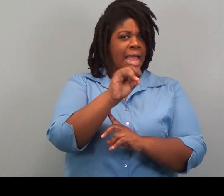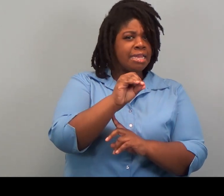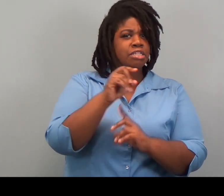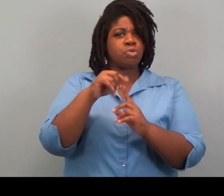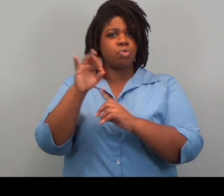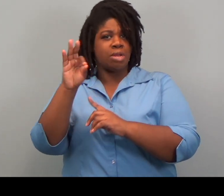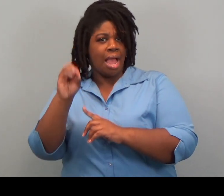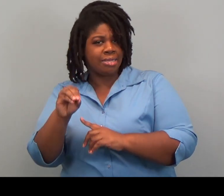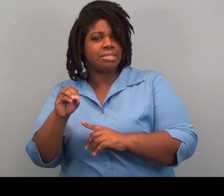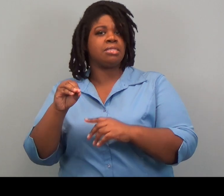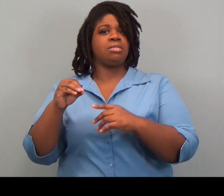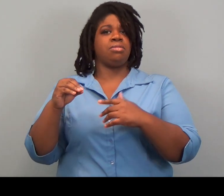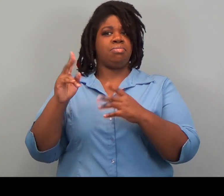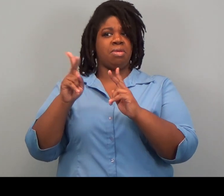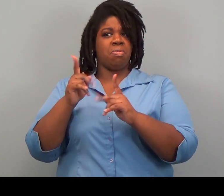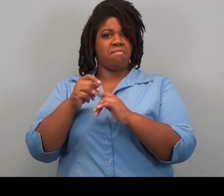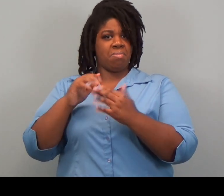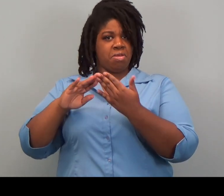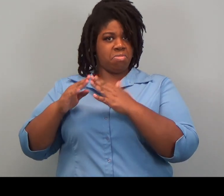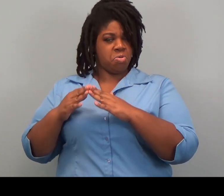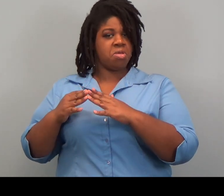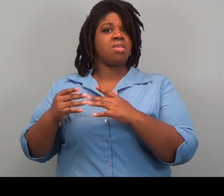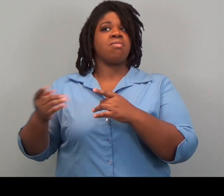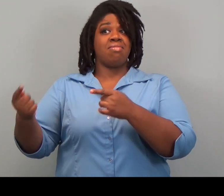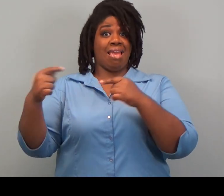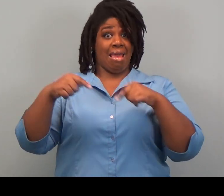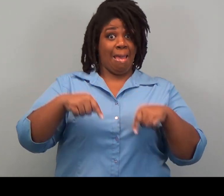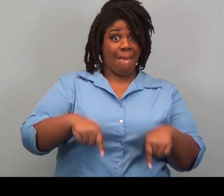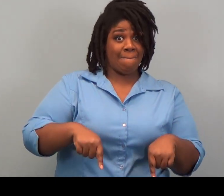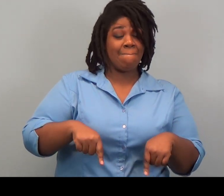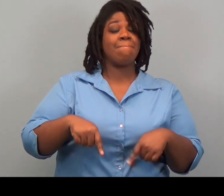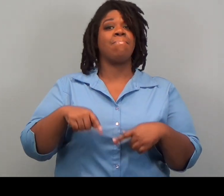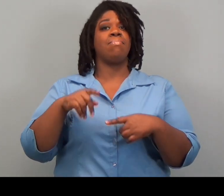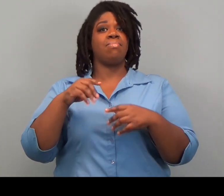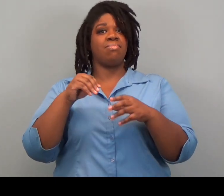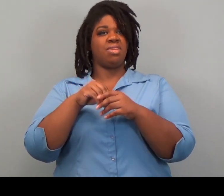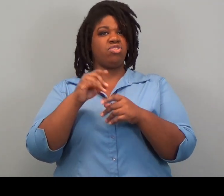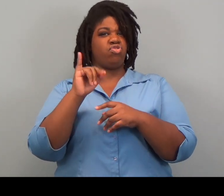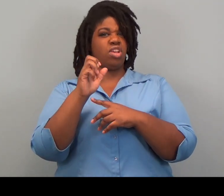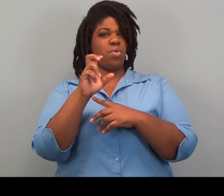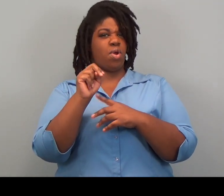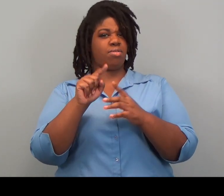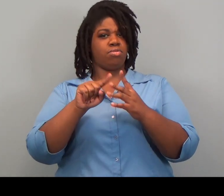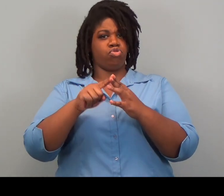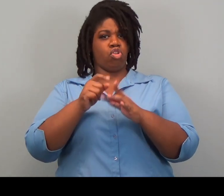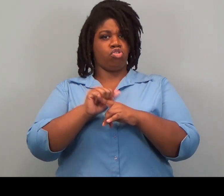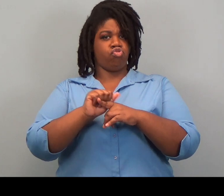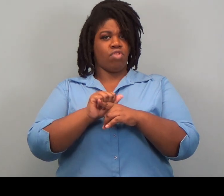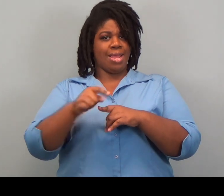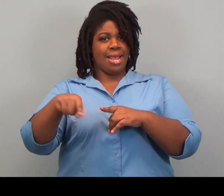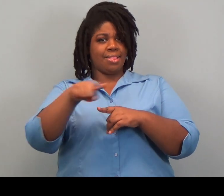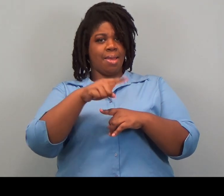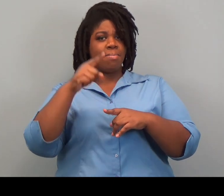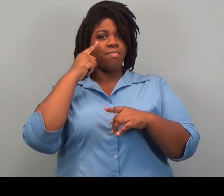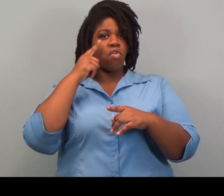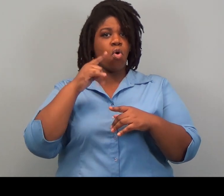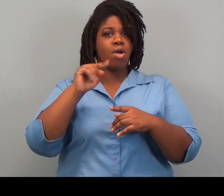They come in early in January and start training In tax law and tax site procedures.